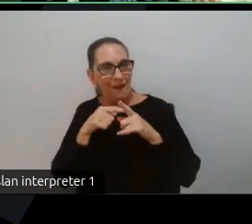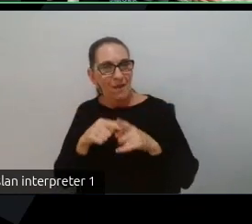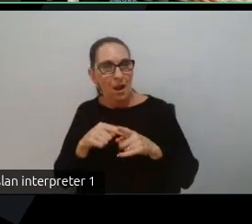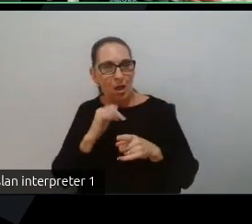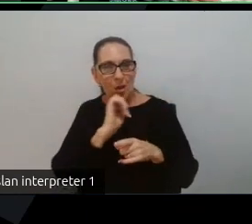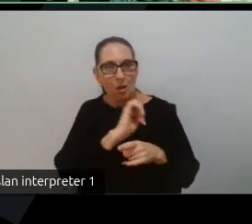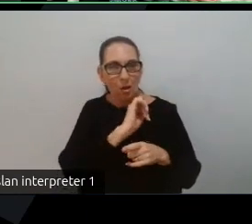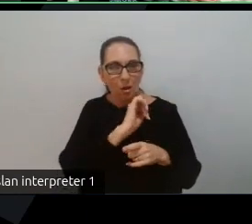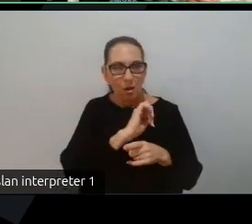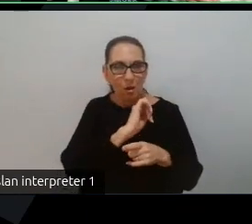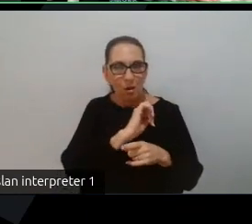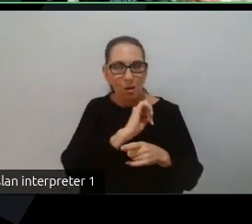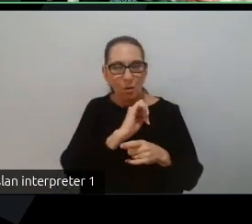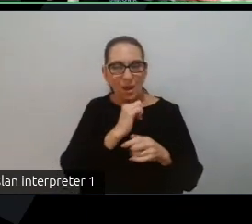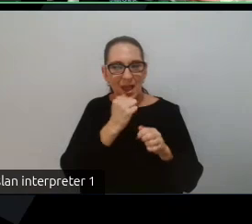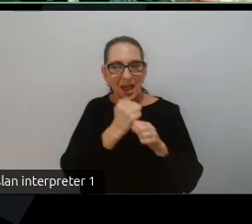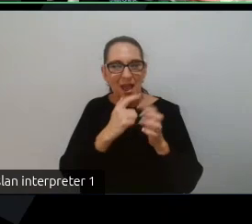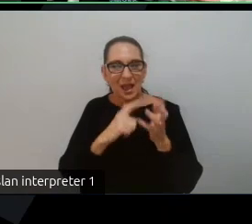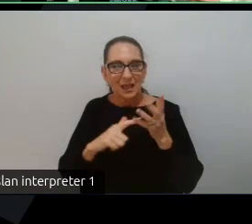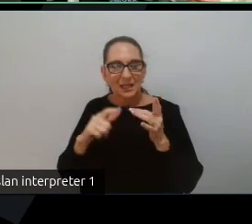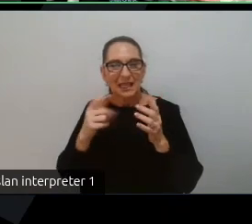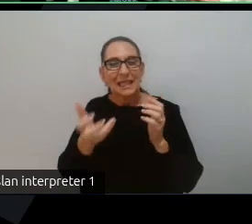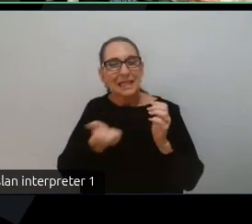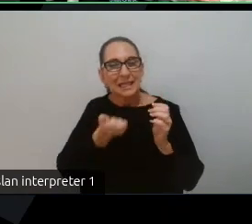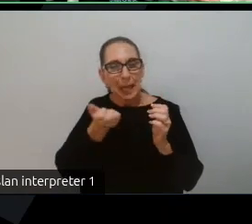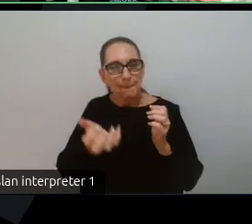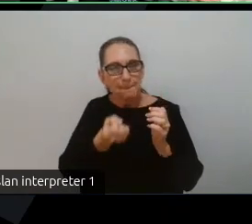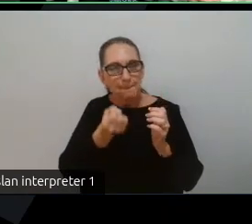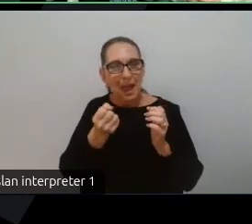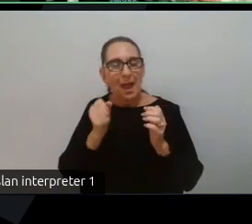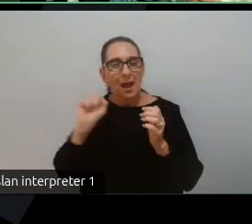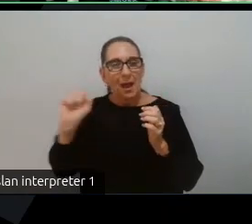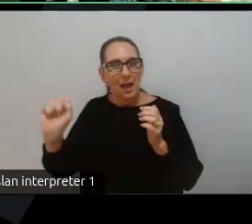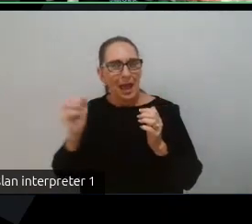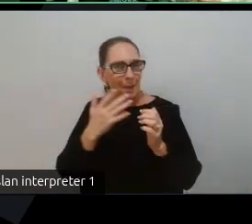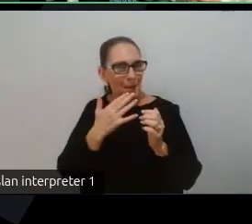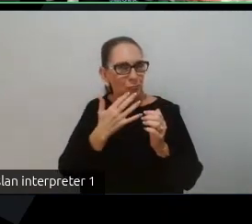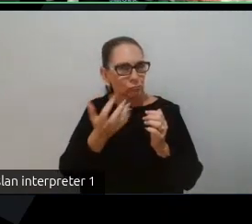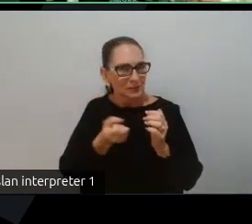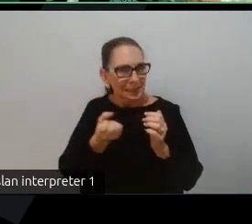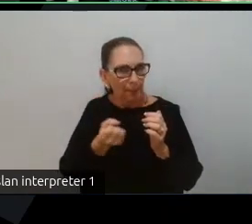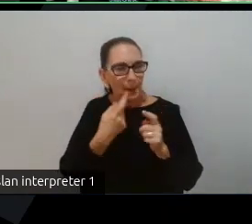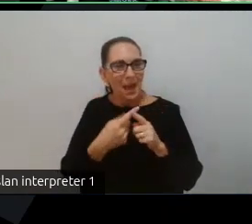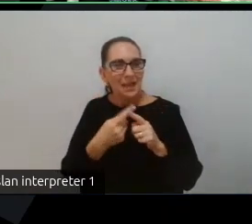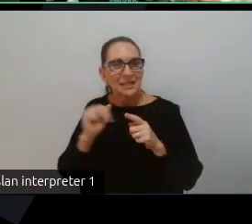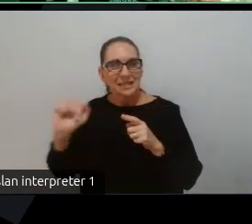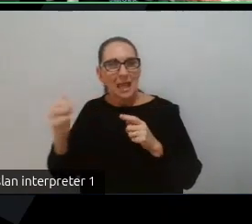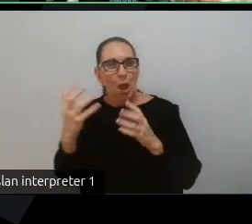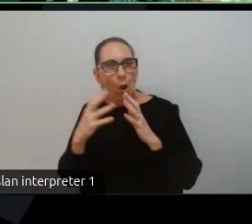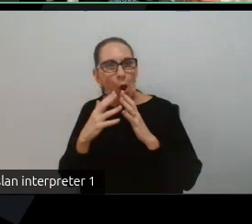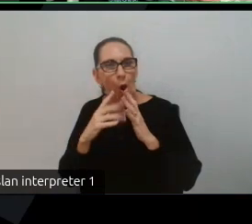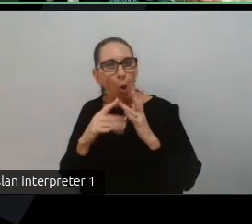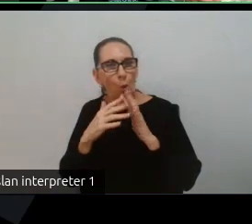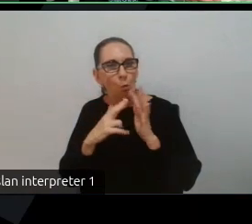guidelines and the asset guidelines to be able to be funded. So that's the means test. The